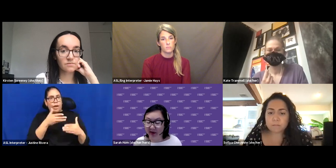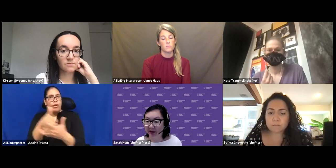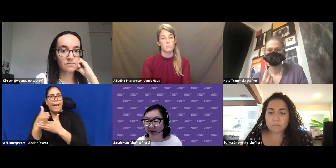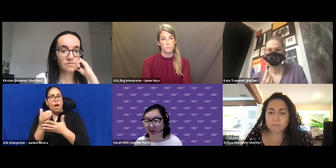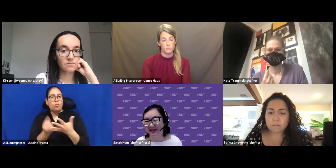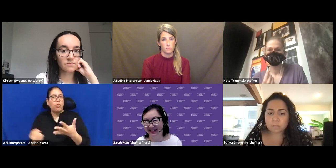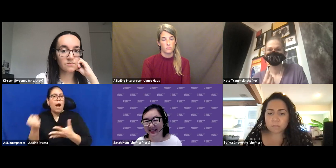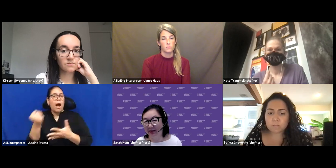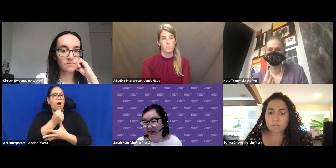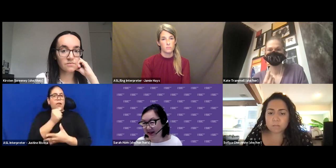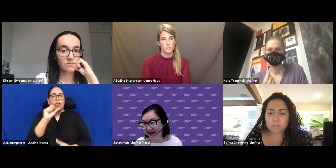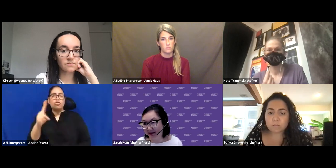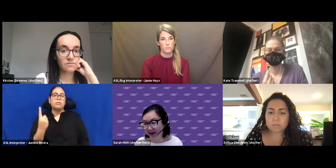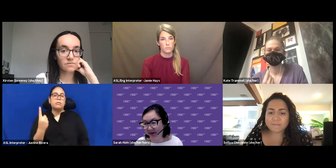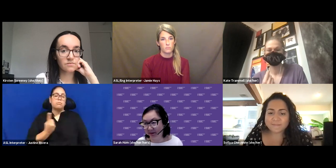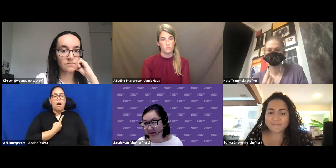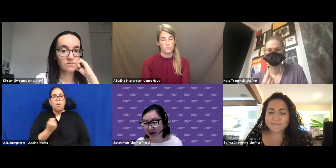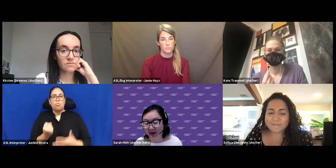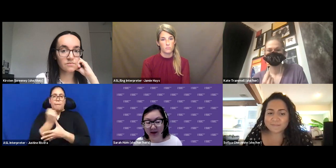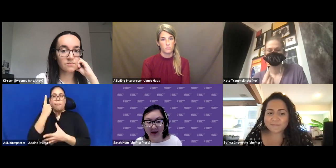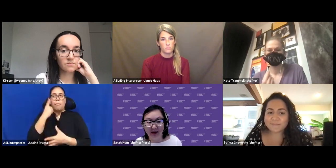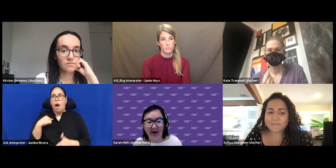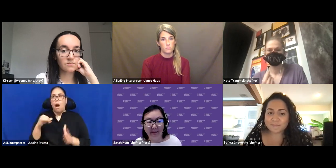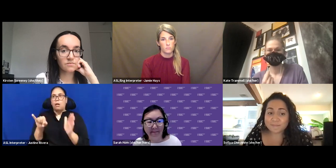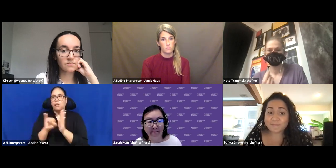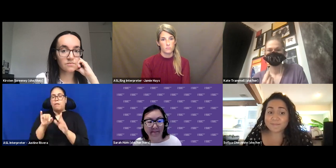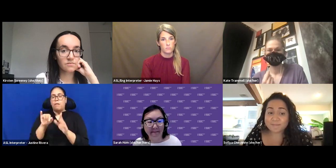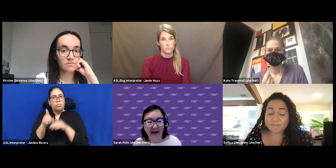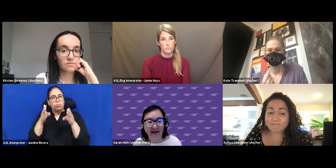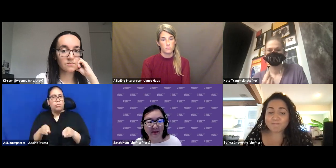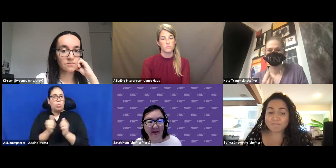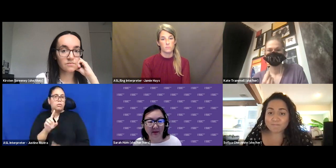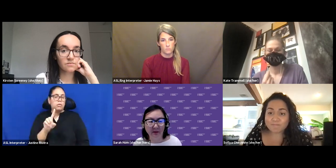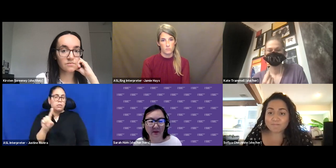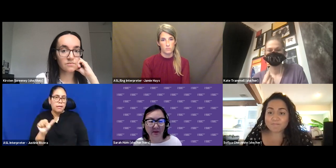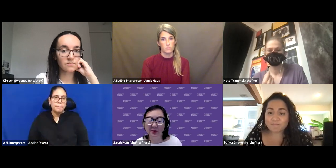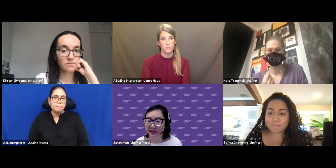priorities, because that's how I identify. And what I'm most